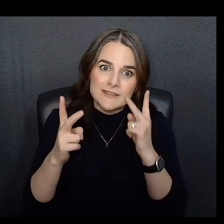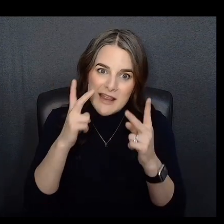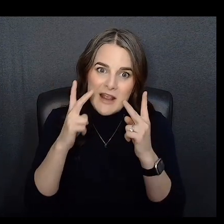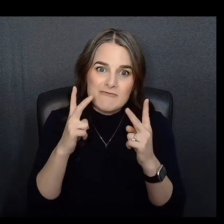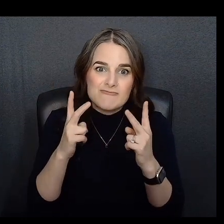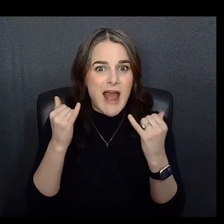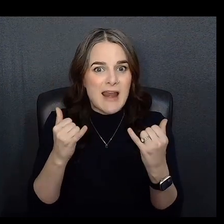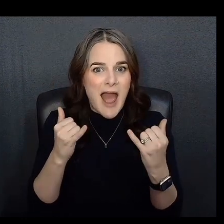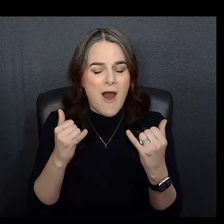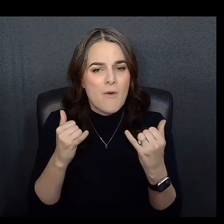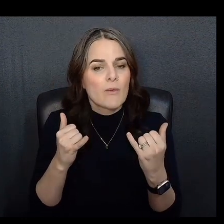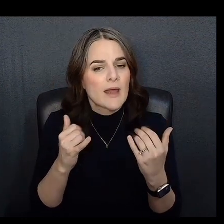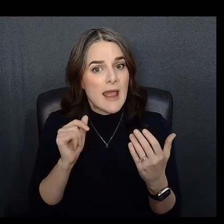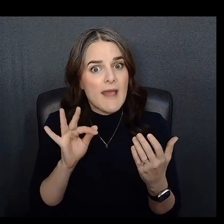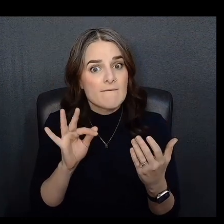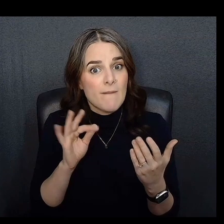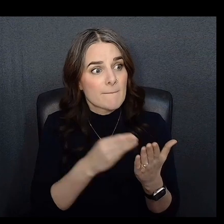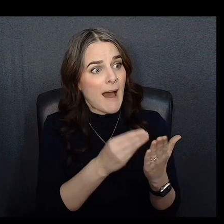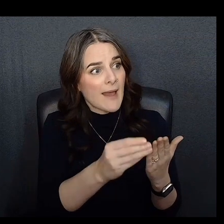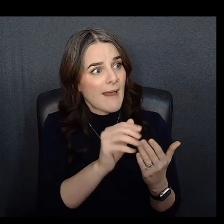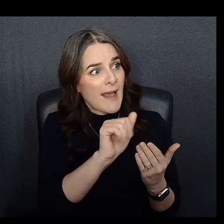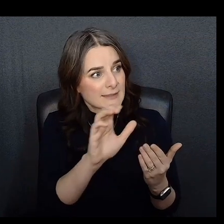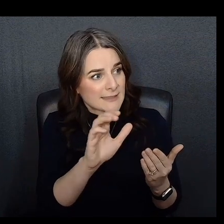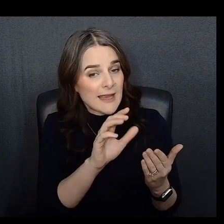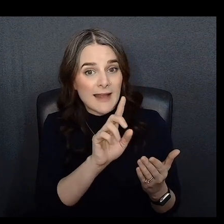some AAC systems and devices language systems are